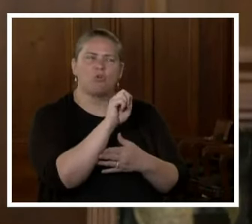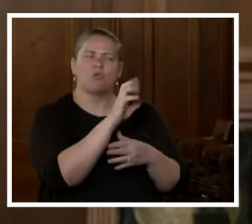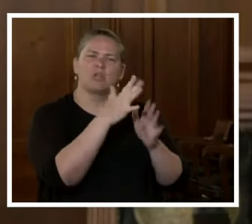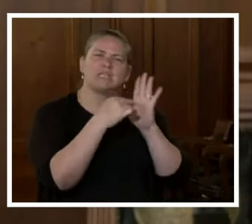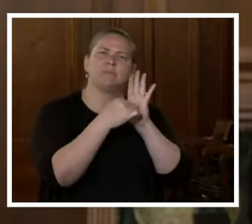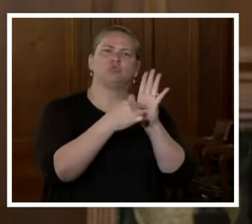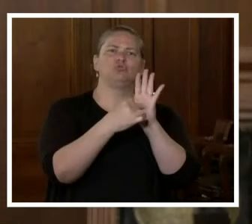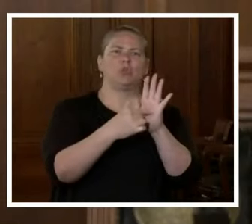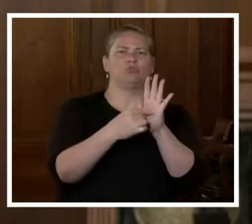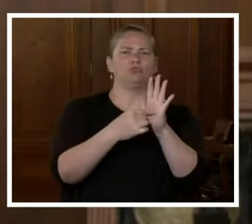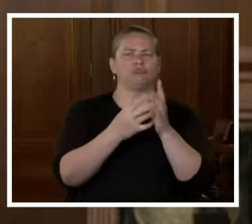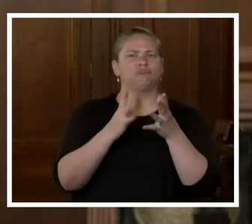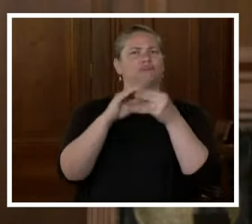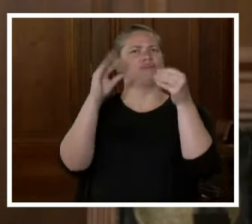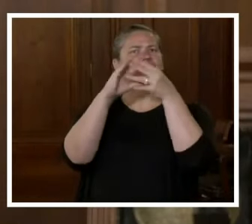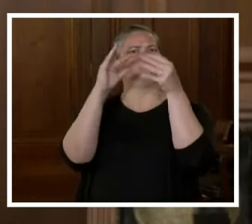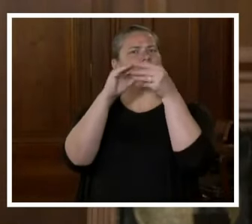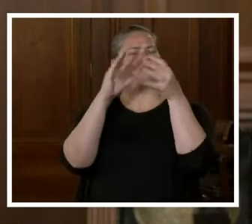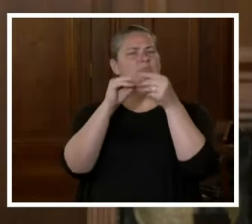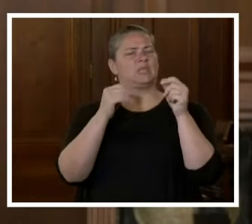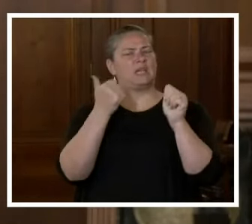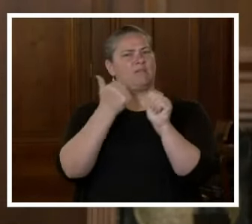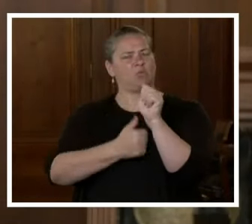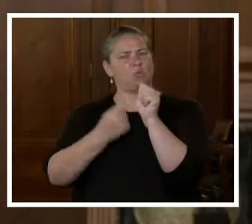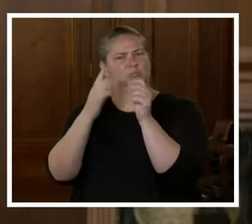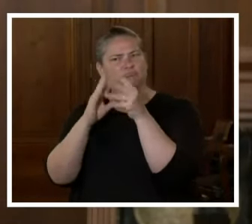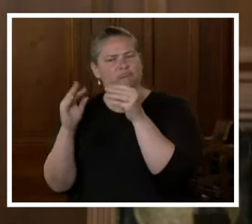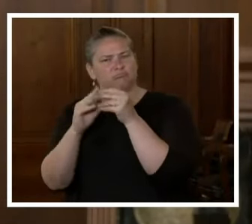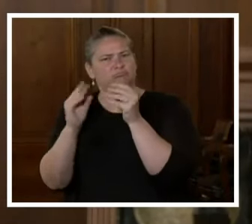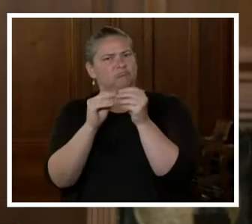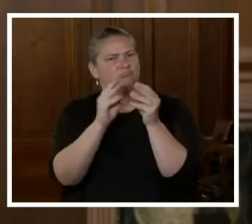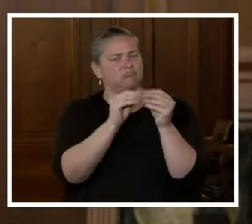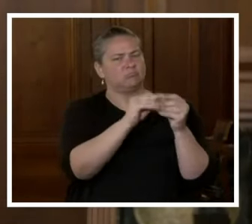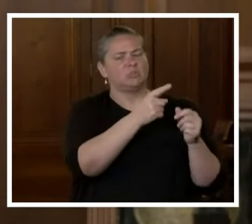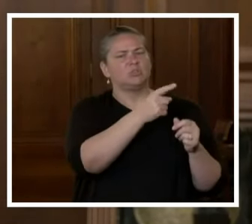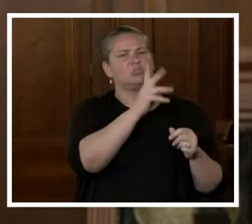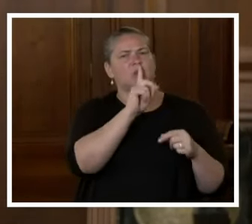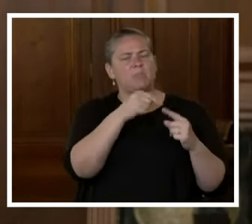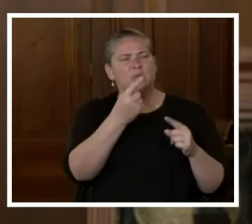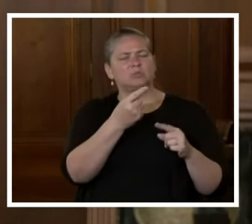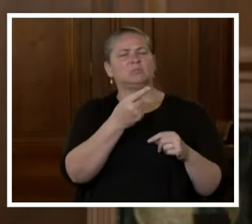LEFT THEM OUT. IT'S BEEN REALLY SPECIAL. FOR MY KIDS, THEY WEREN'T THERE